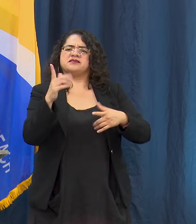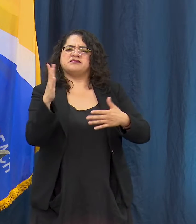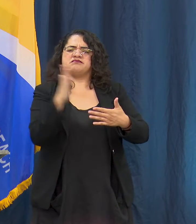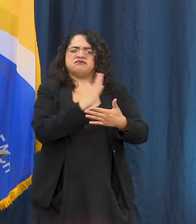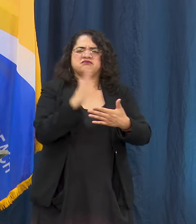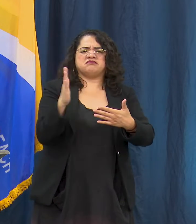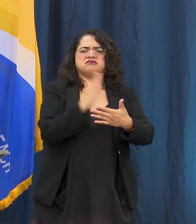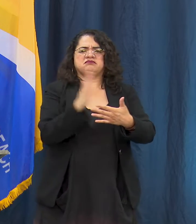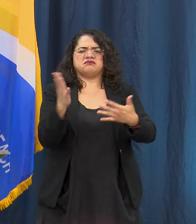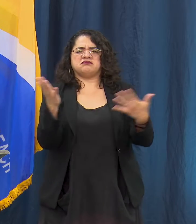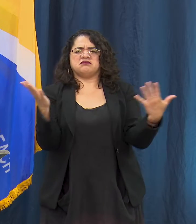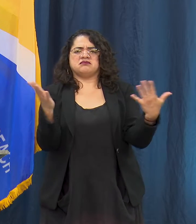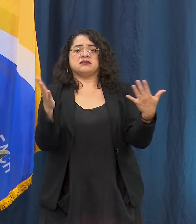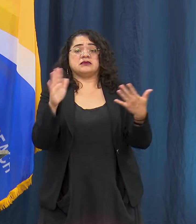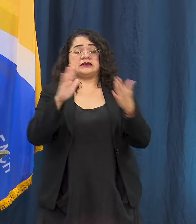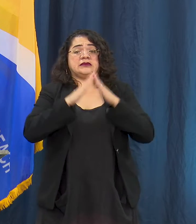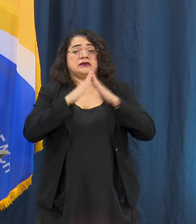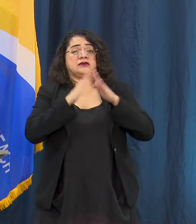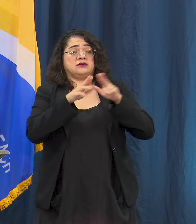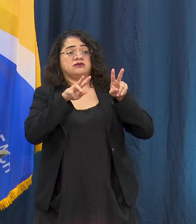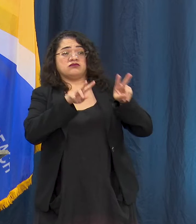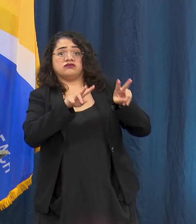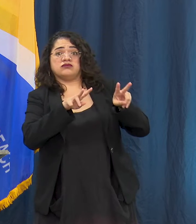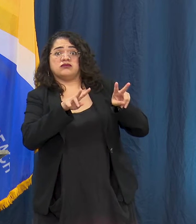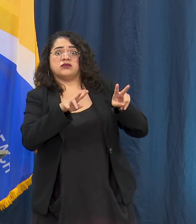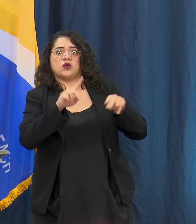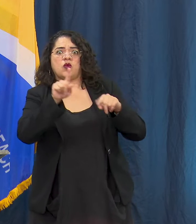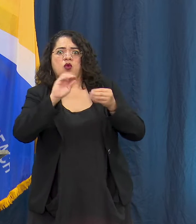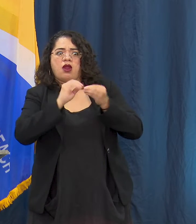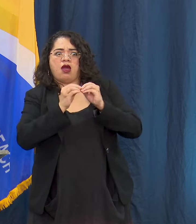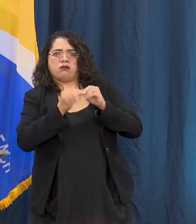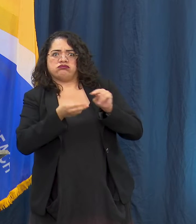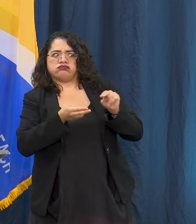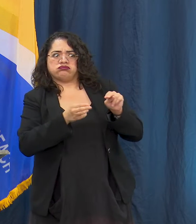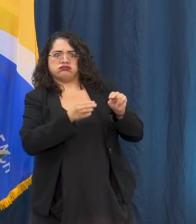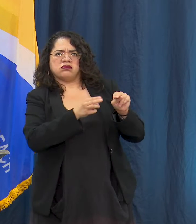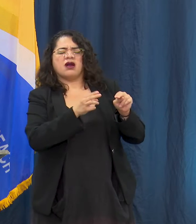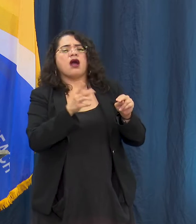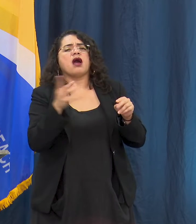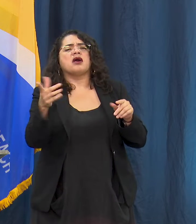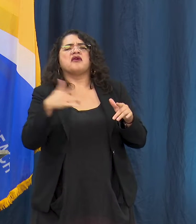monitoring up ticks and when could we possibly start seeing maybe up ticks and